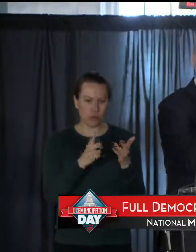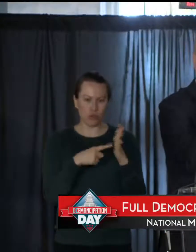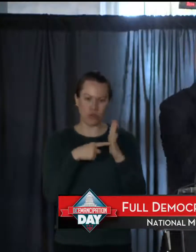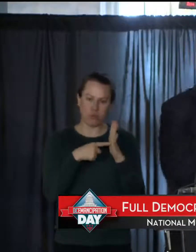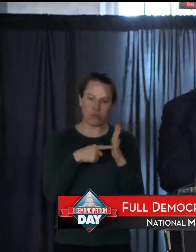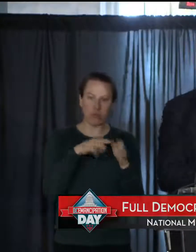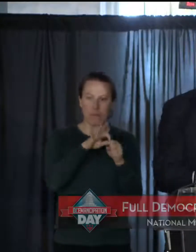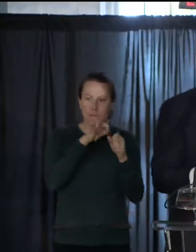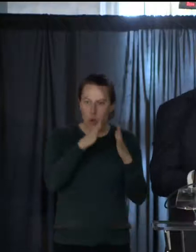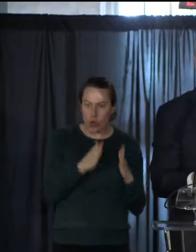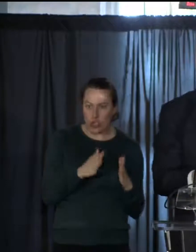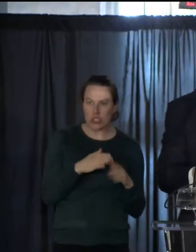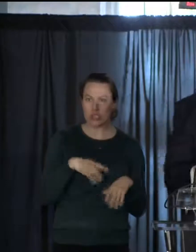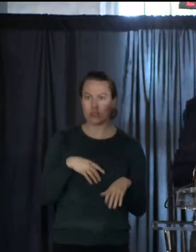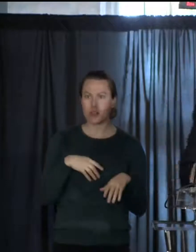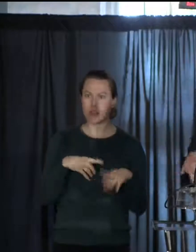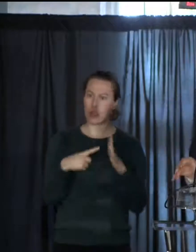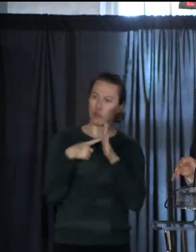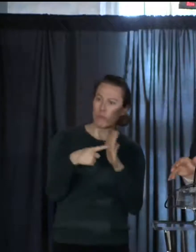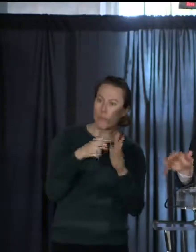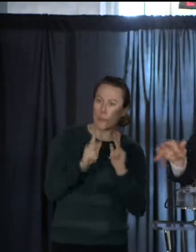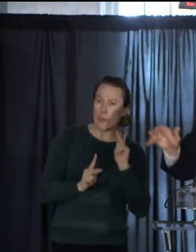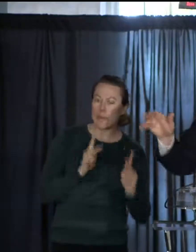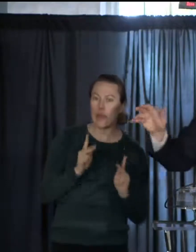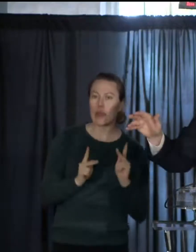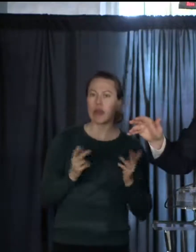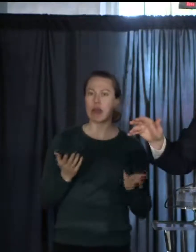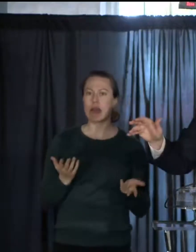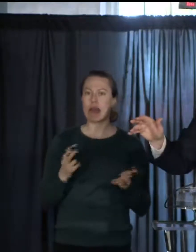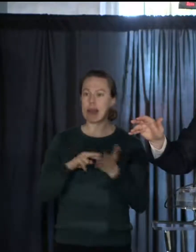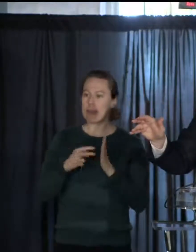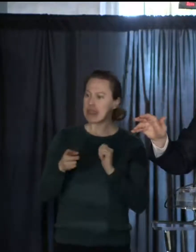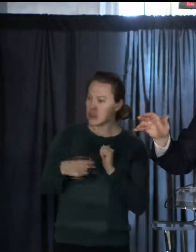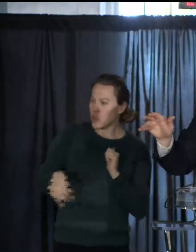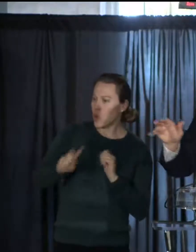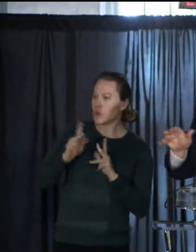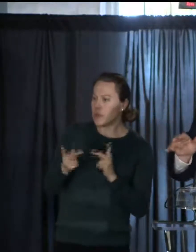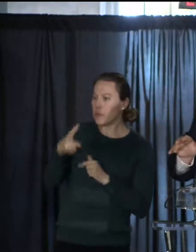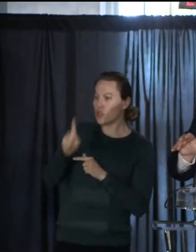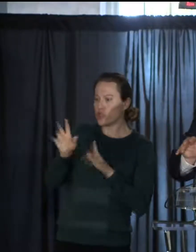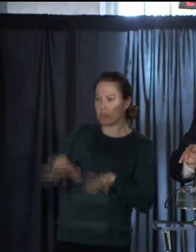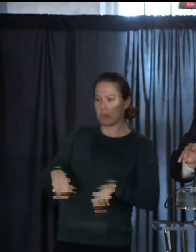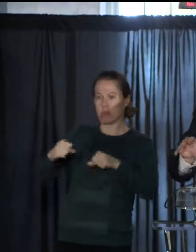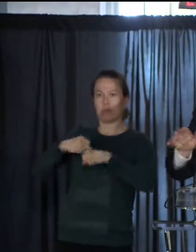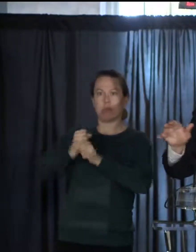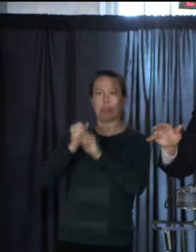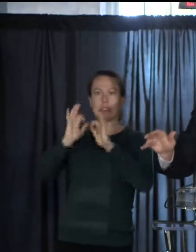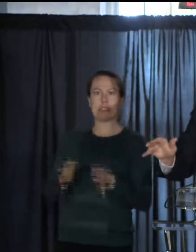CLOSEST TO THE PEOPLE ARE THE PEOPLE WHO SHOULD BE MAKING THE DECISIONS. THAT'S THE PHILOSOPHY THAT MANY